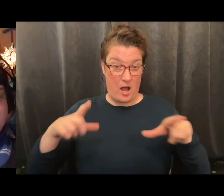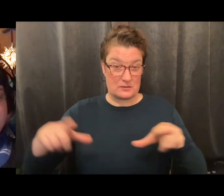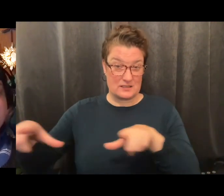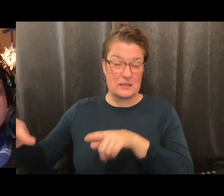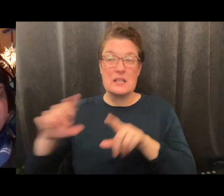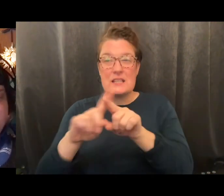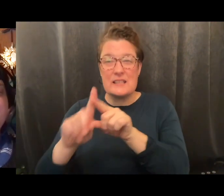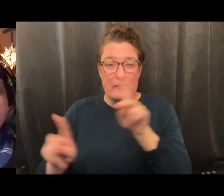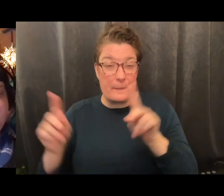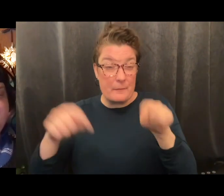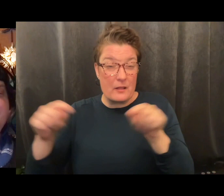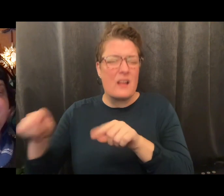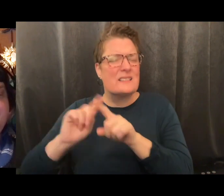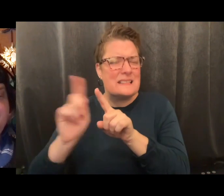these different ways of growing things.